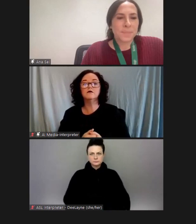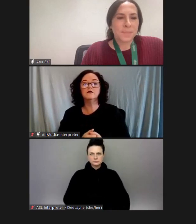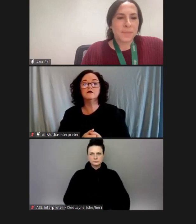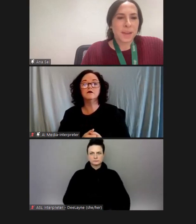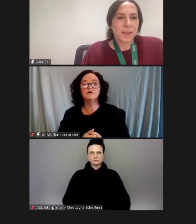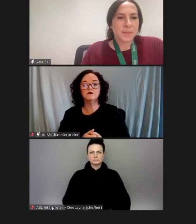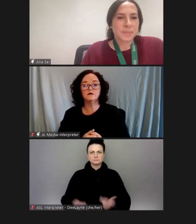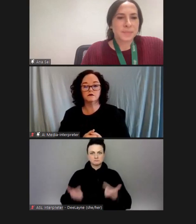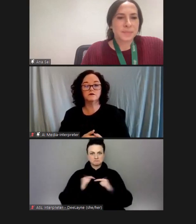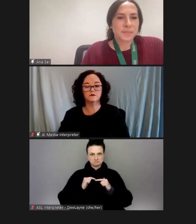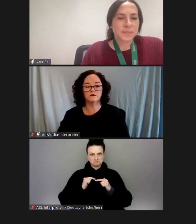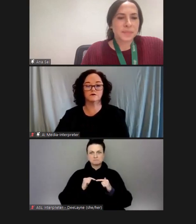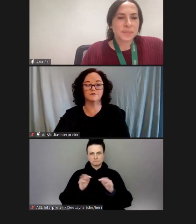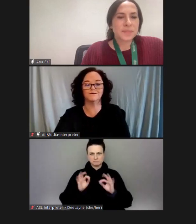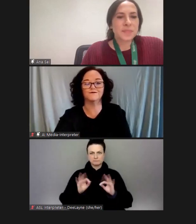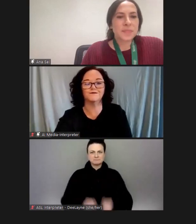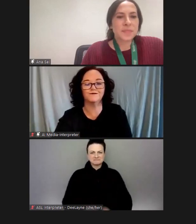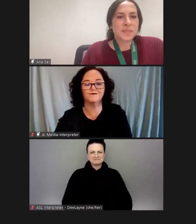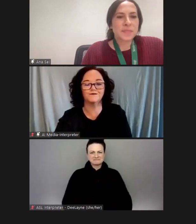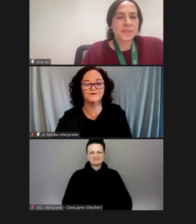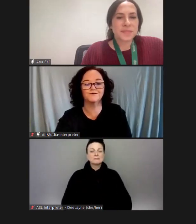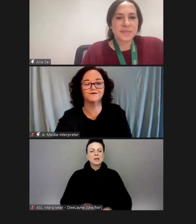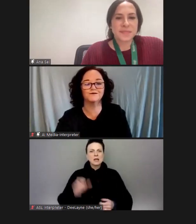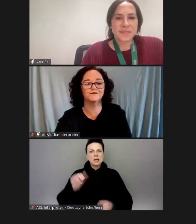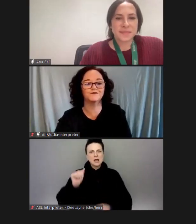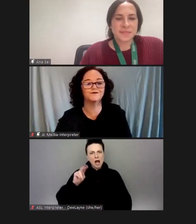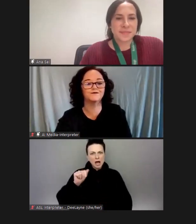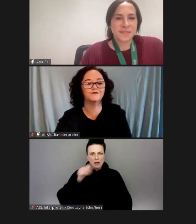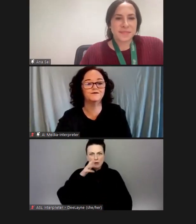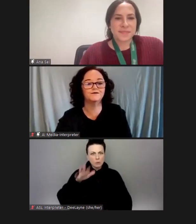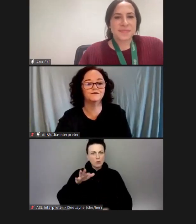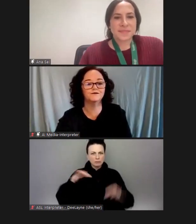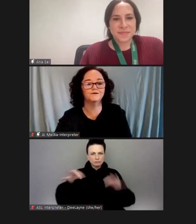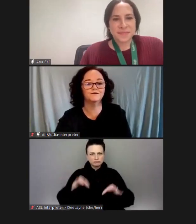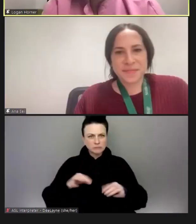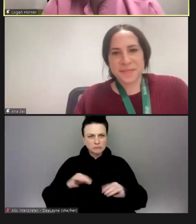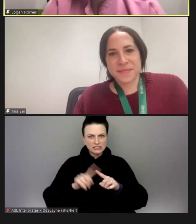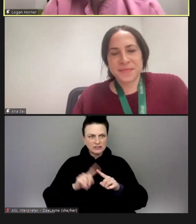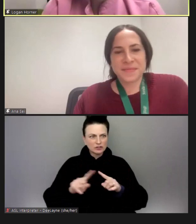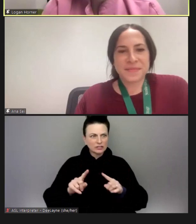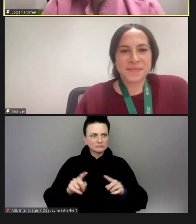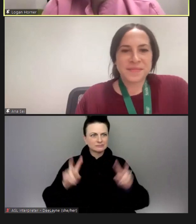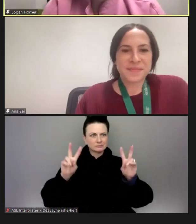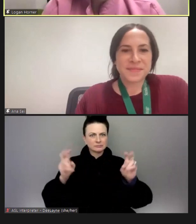there so Anna is going to go over some